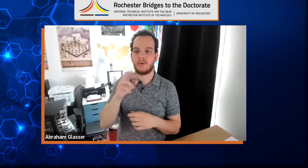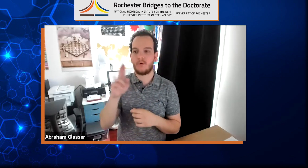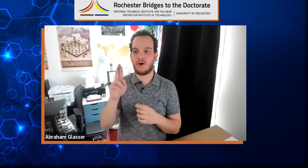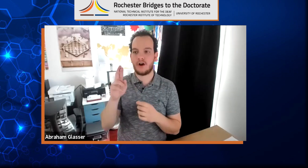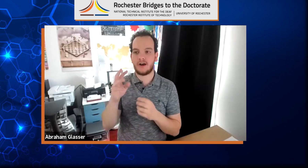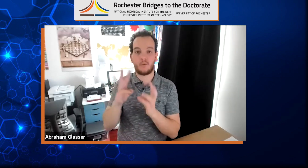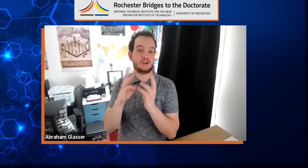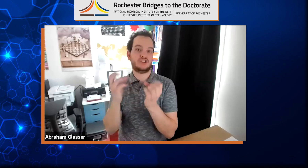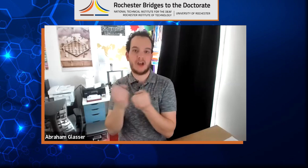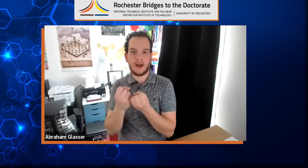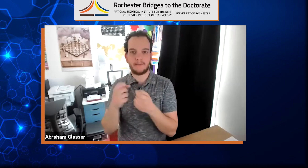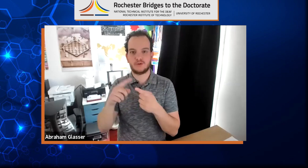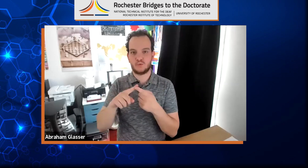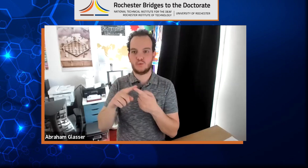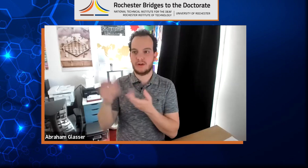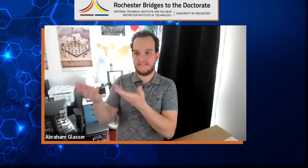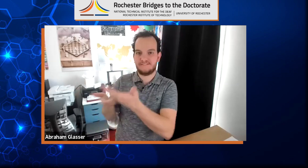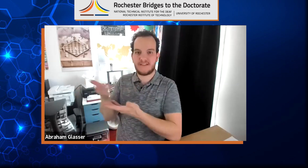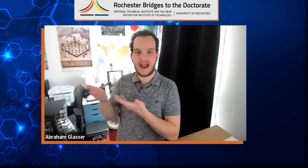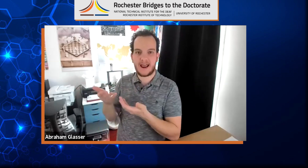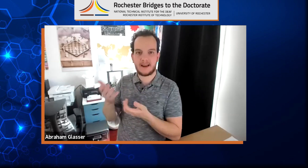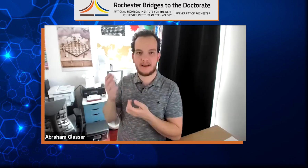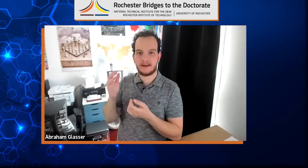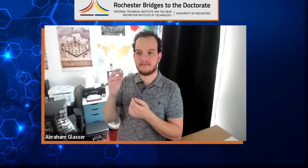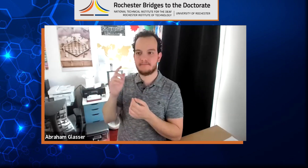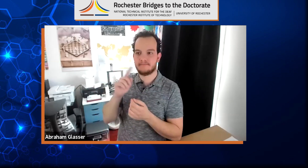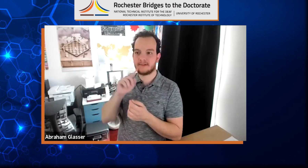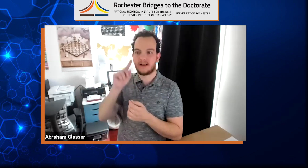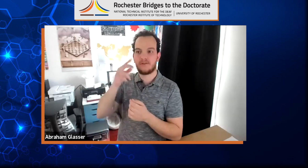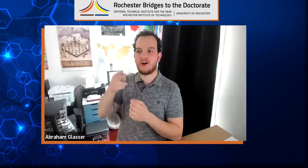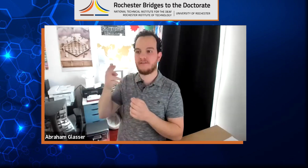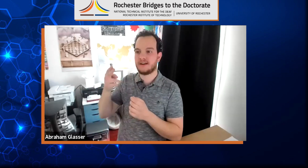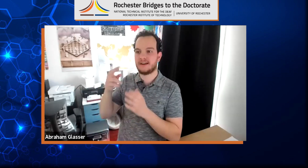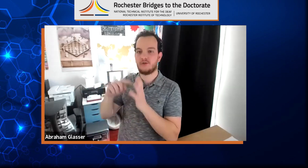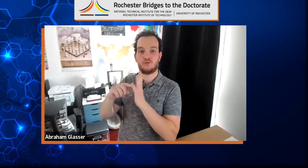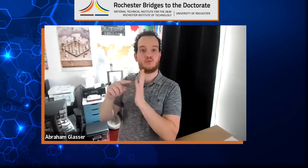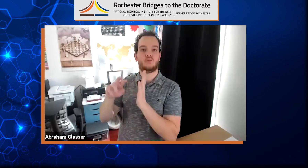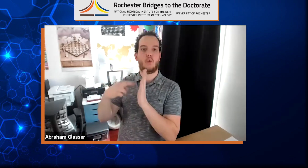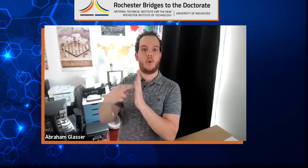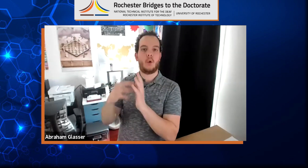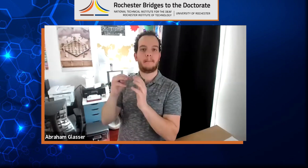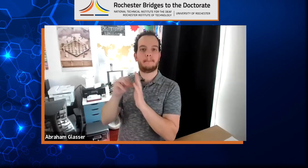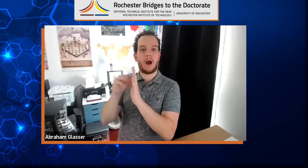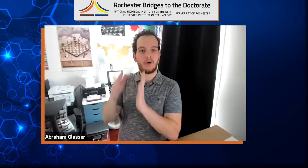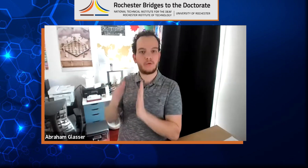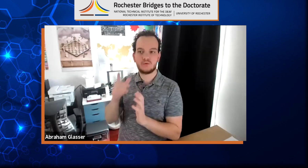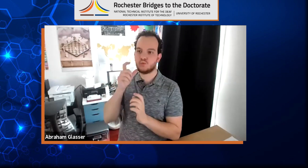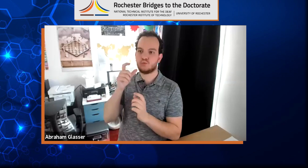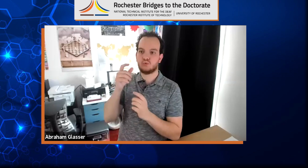or a workshop with invited Deaf and hard-of-hearing role models,